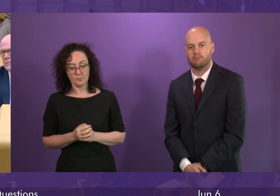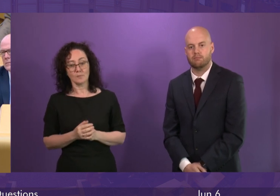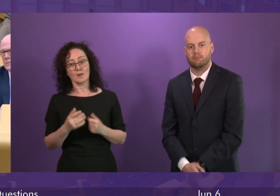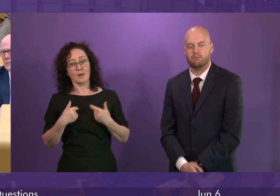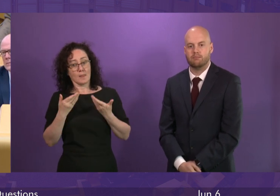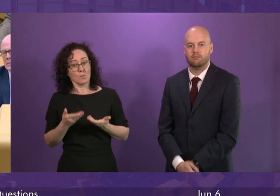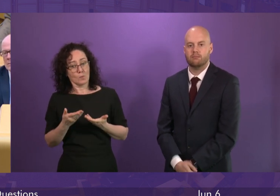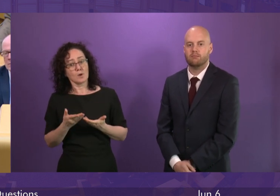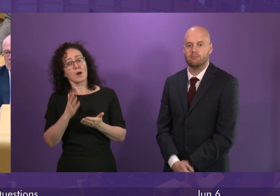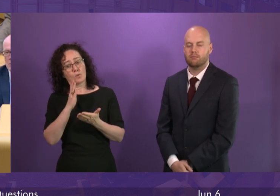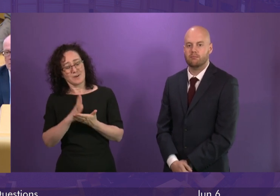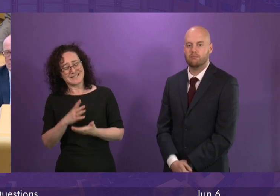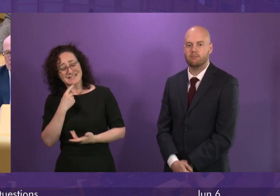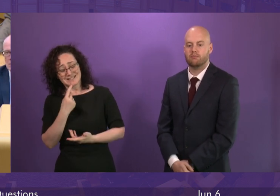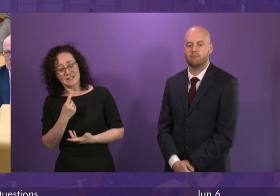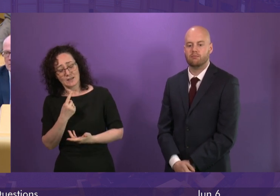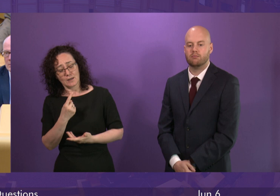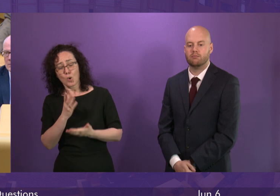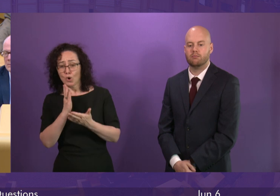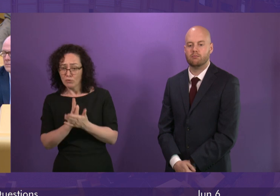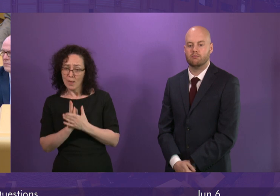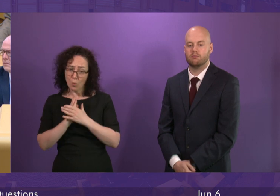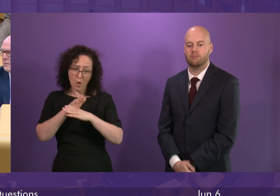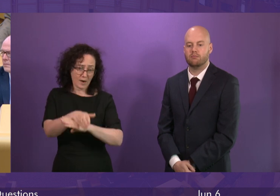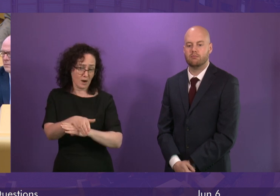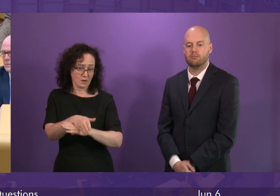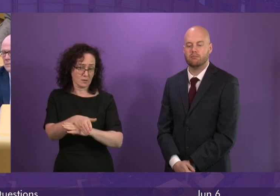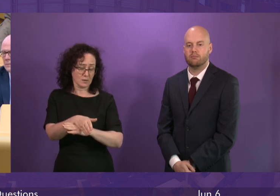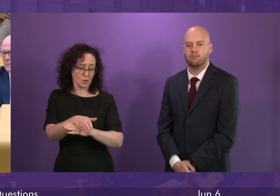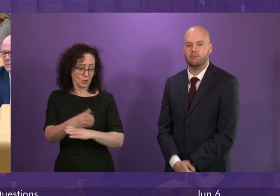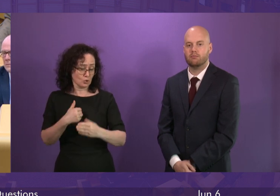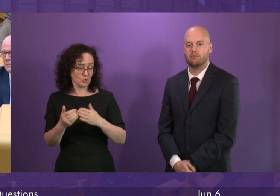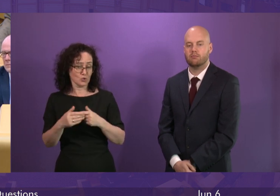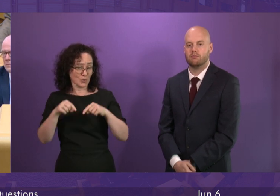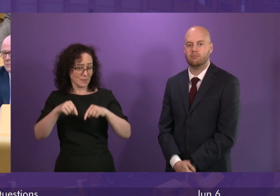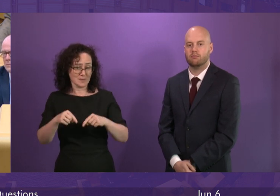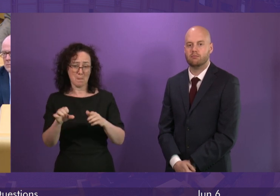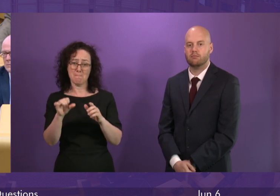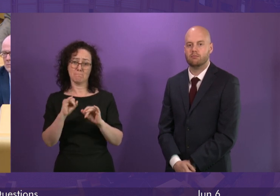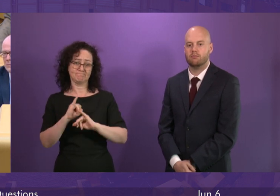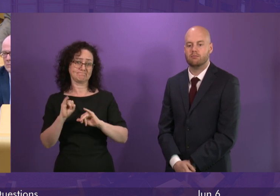Jackie Baillie that intense activity is under way to resolve the questions and to give the